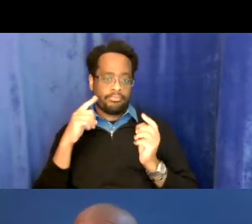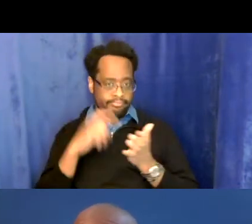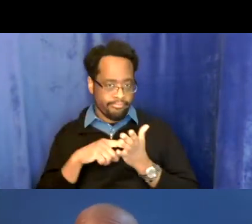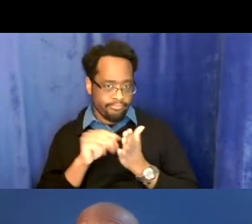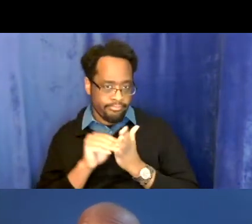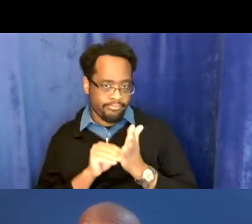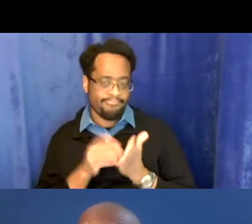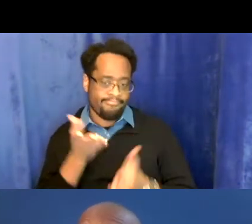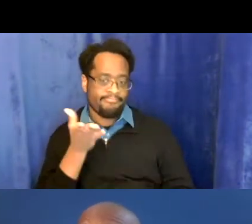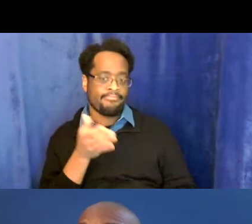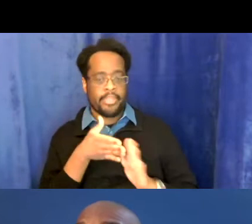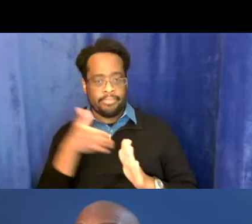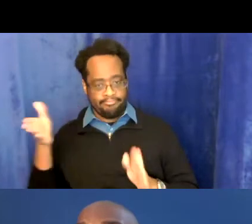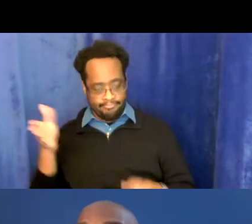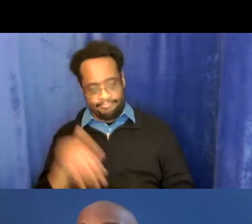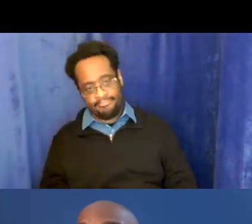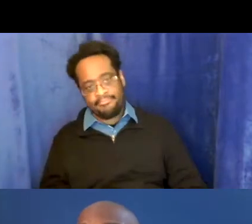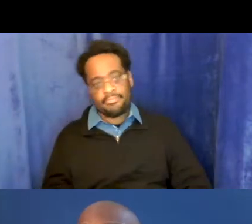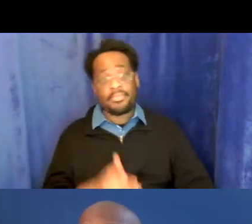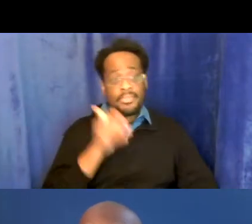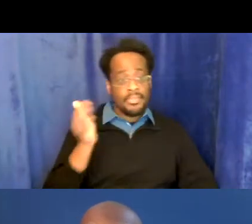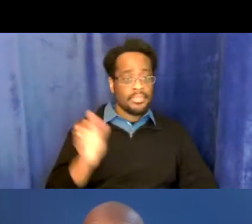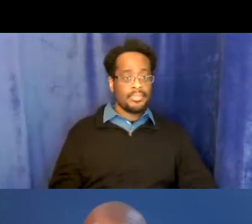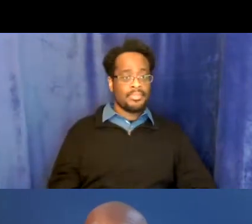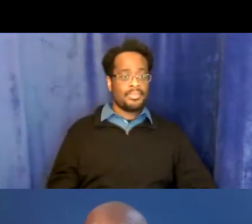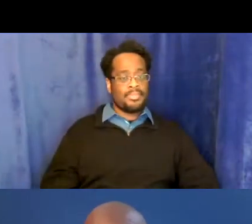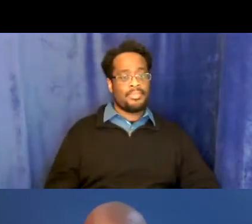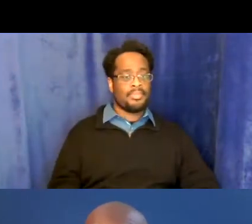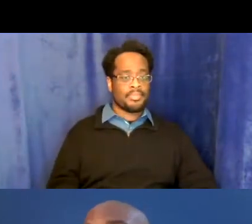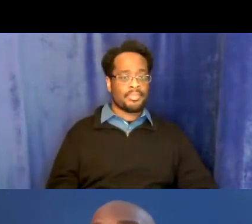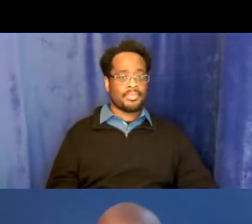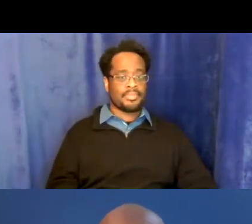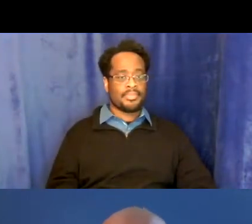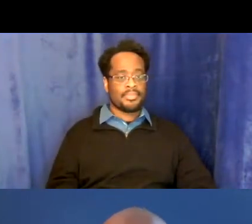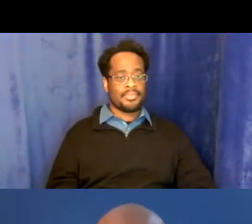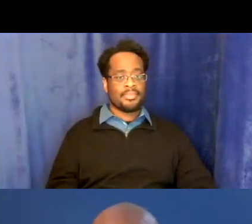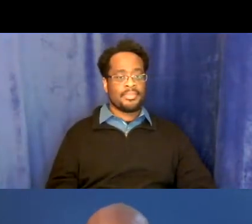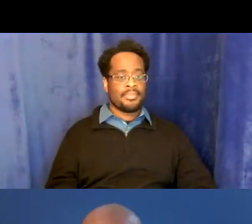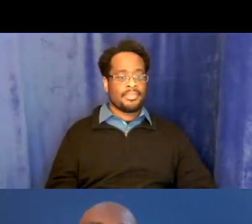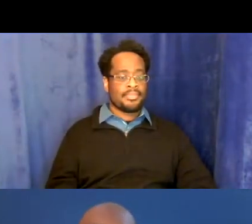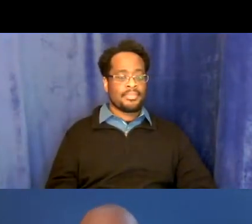in 1965 they had more research that has been documented and published. (next slide please)